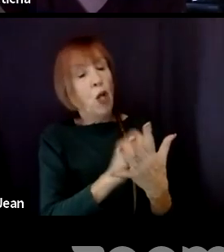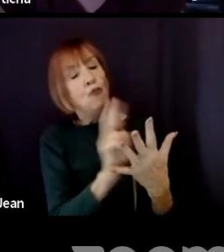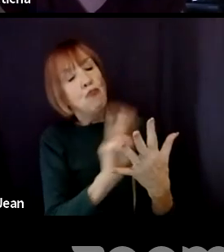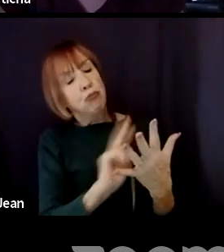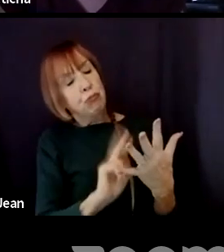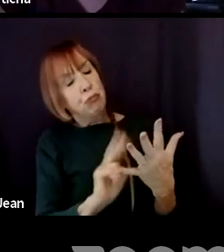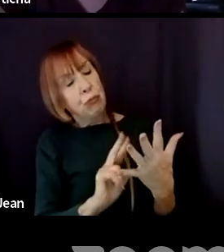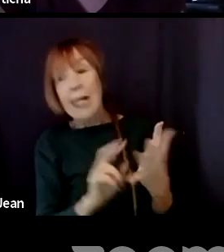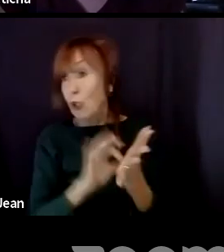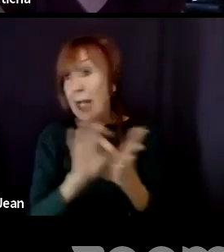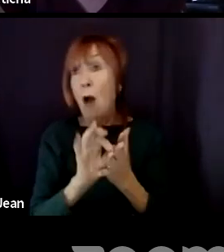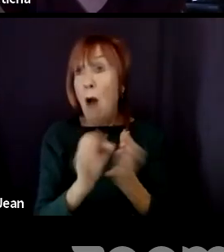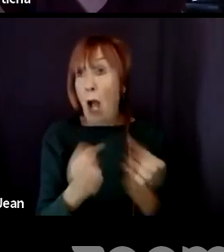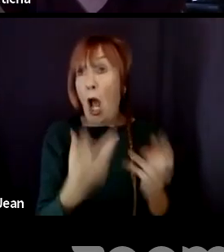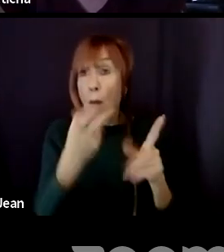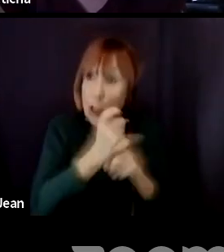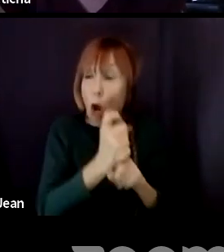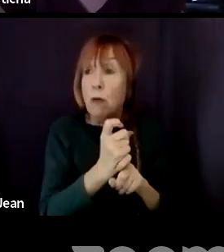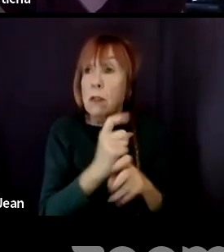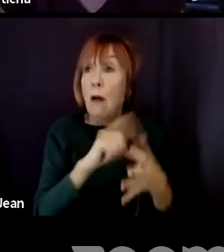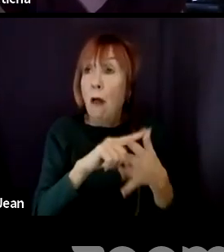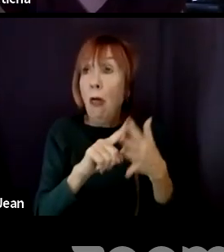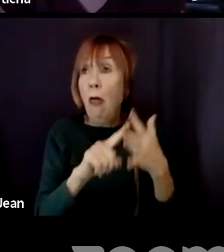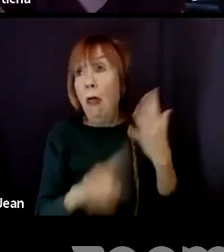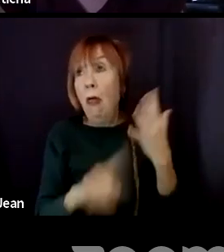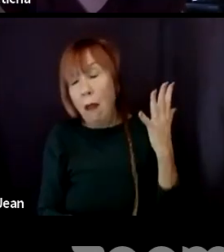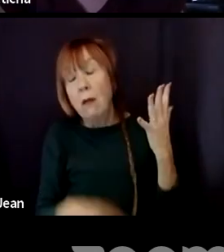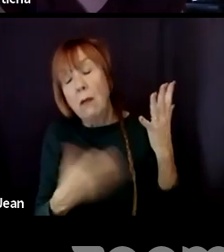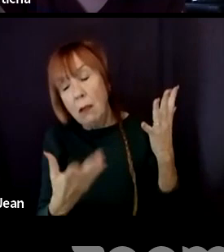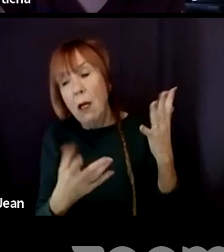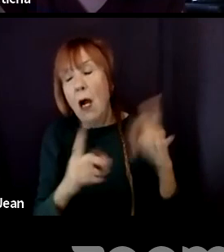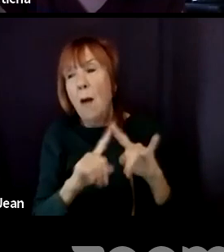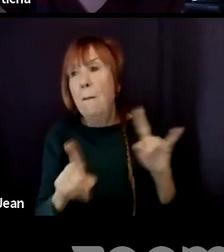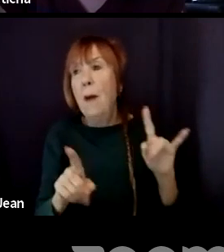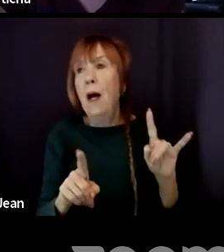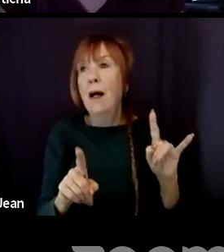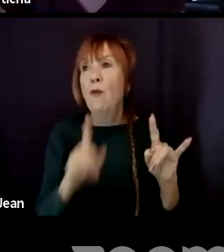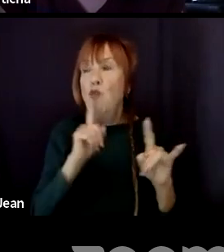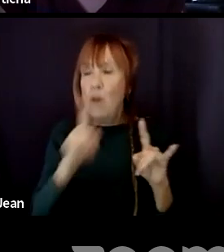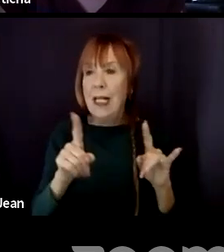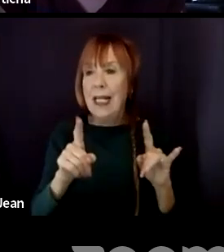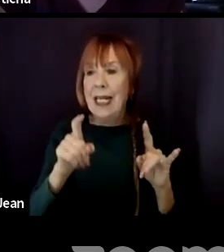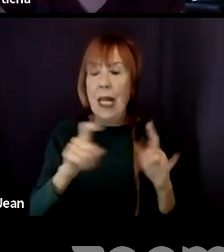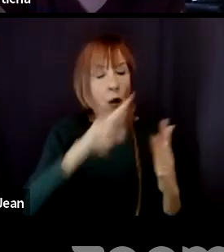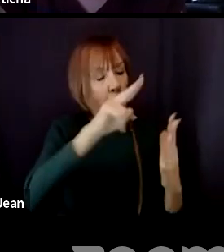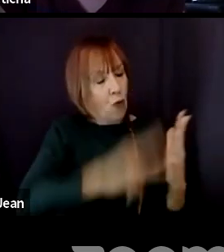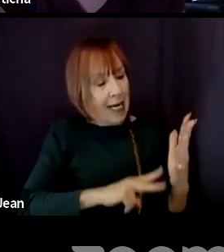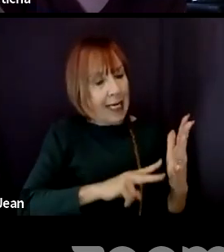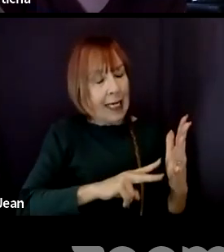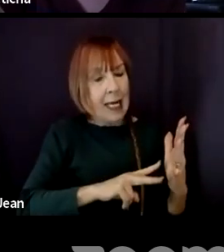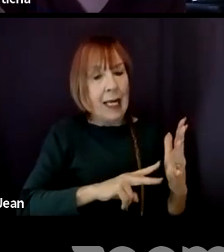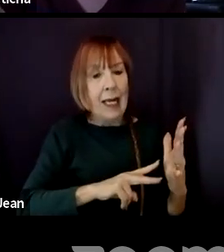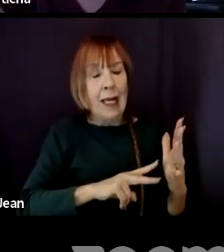But I think it's just the experience situation that I wish I had more experience